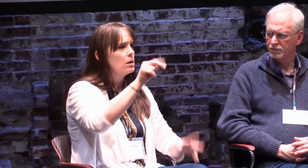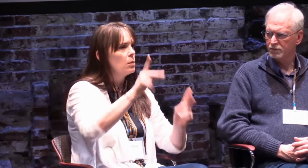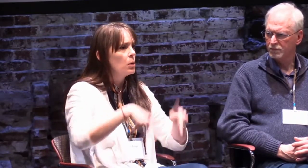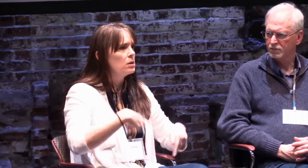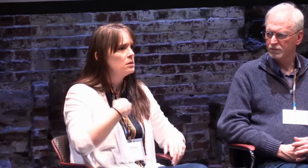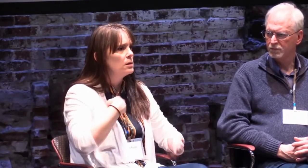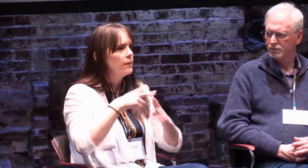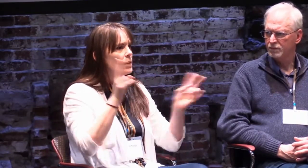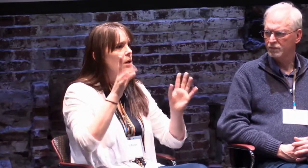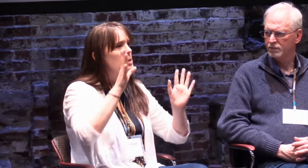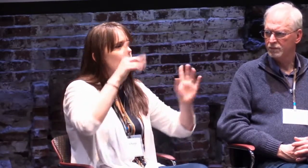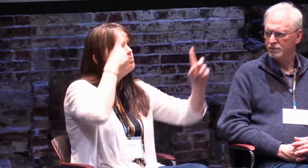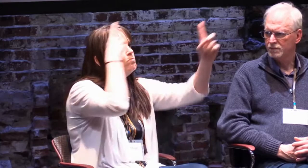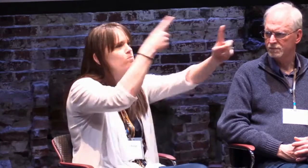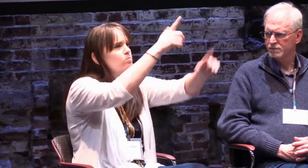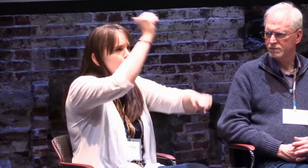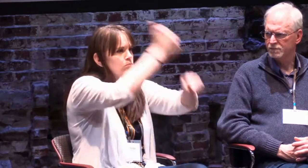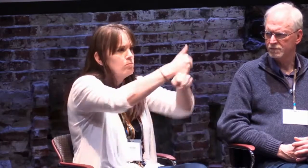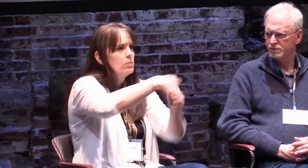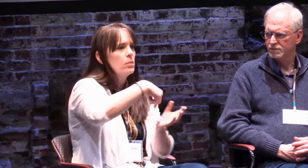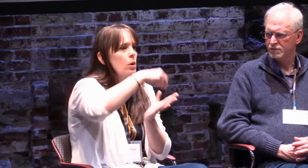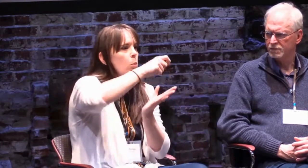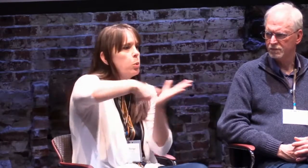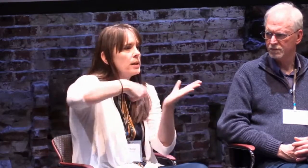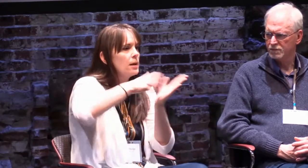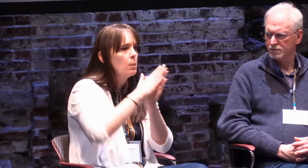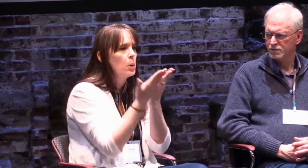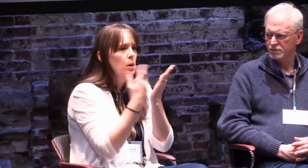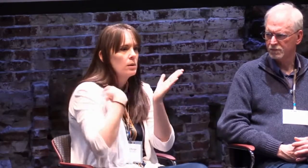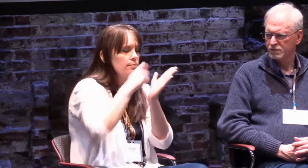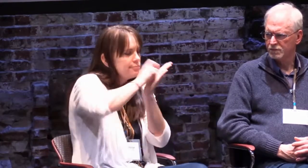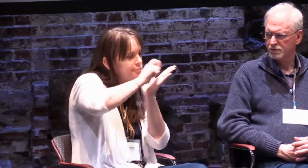I've been considered a goal oriented person, aspirational that way.